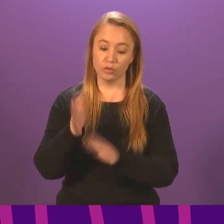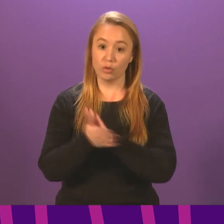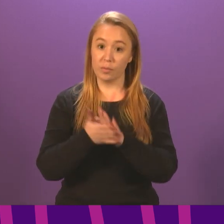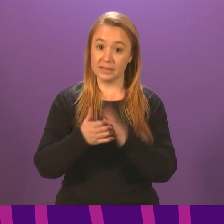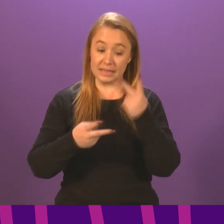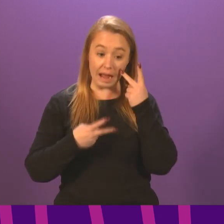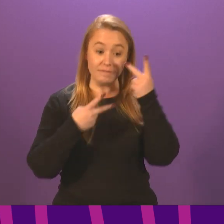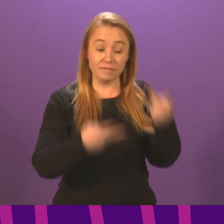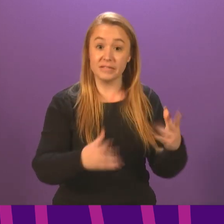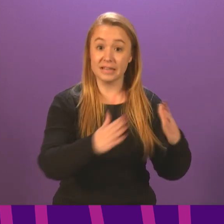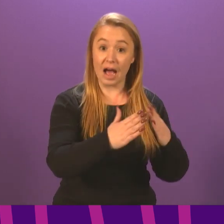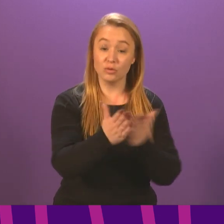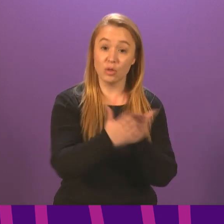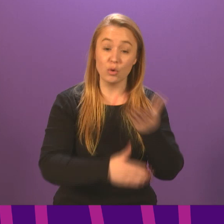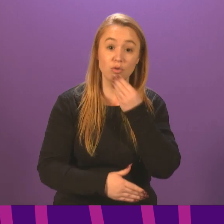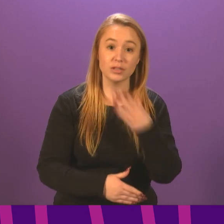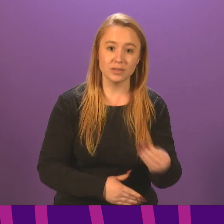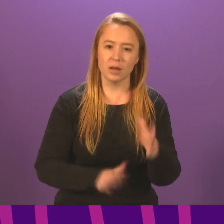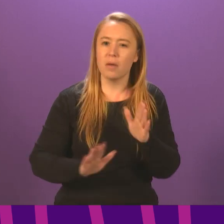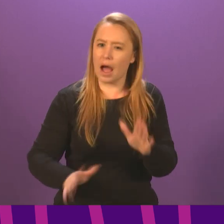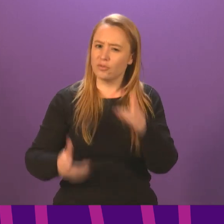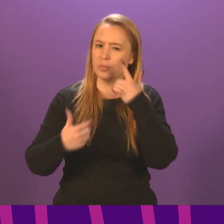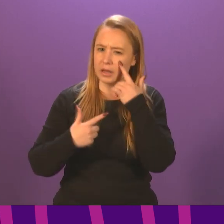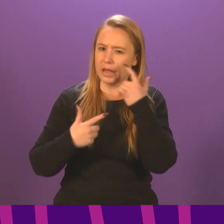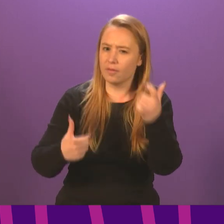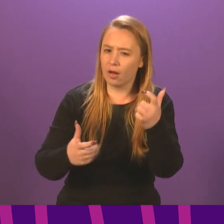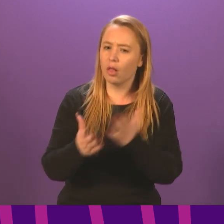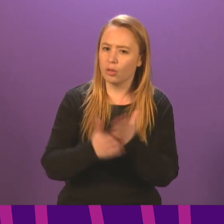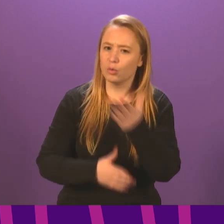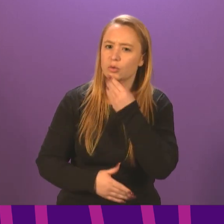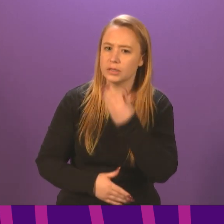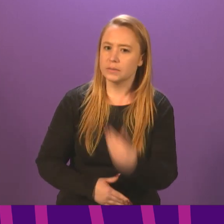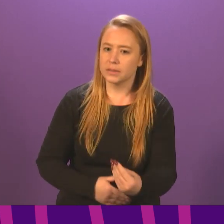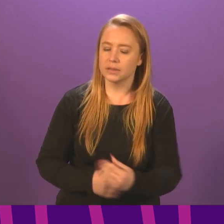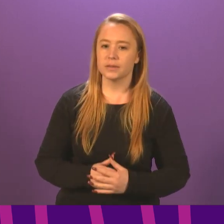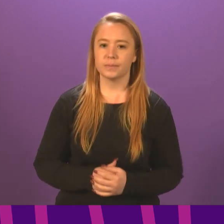should all do our bit to limit its spread by being suitably cautious over the festive period.